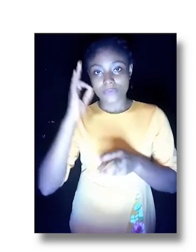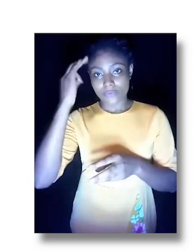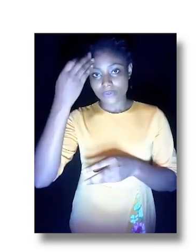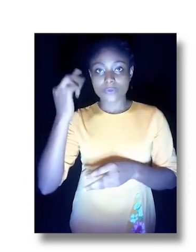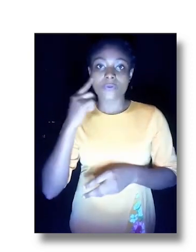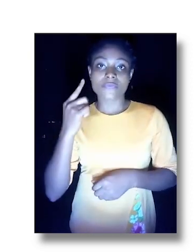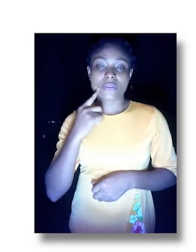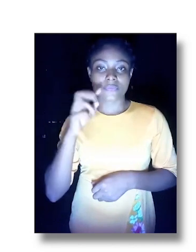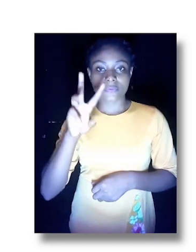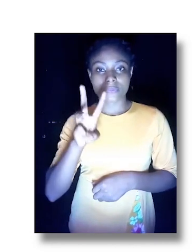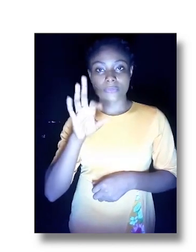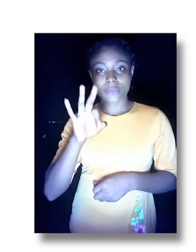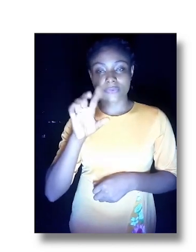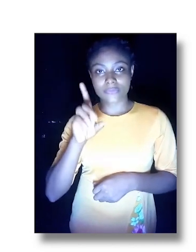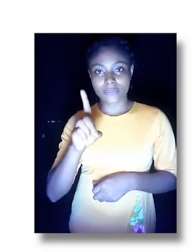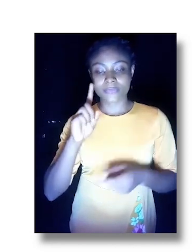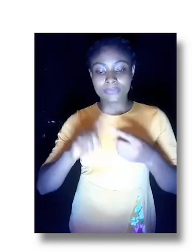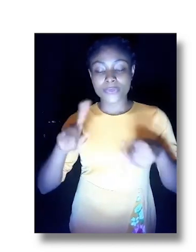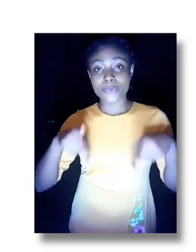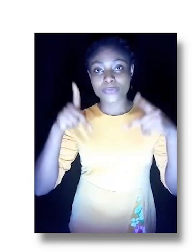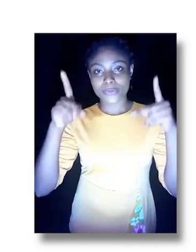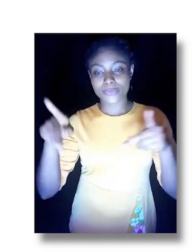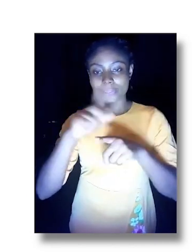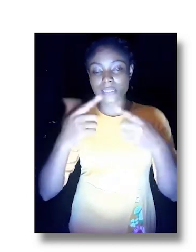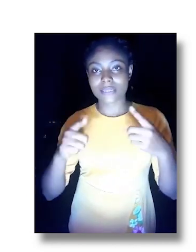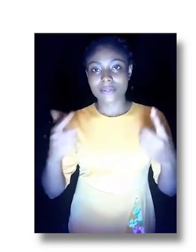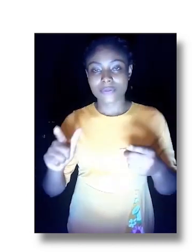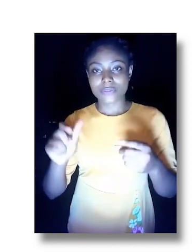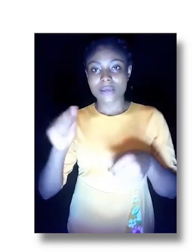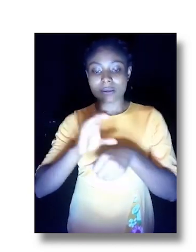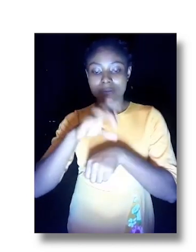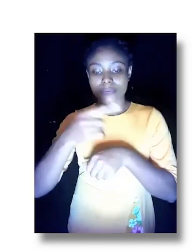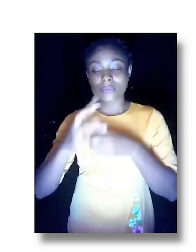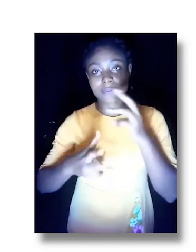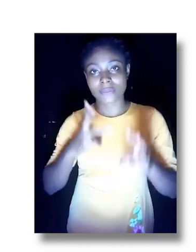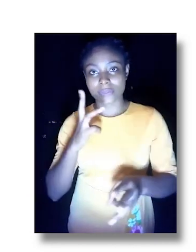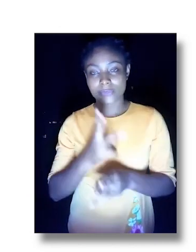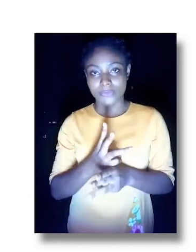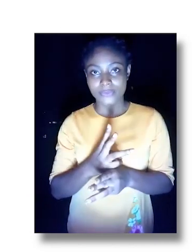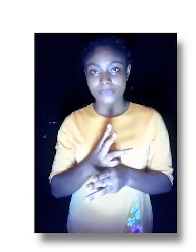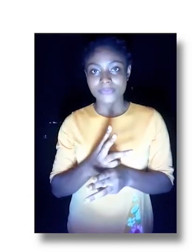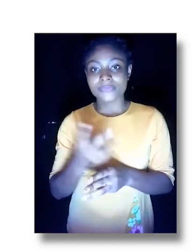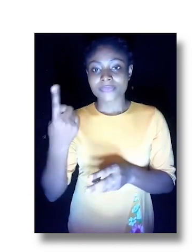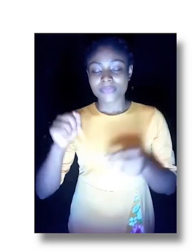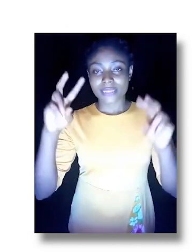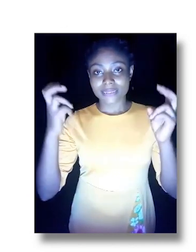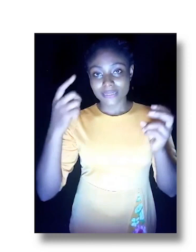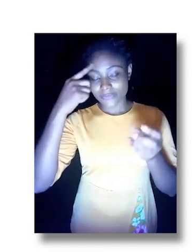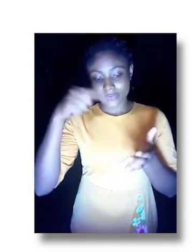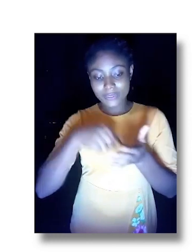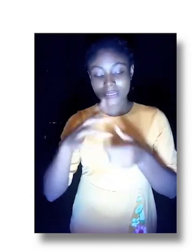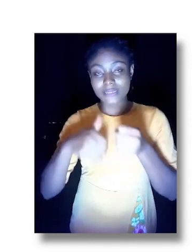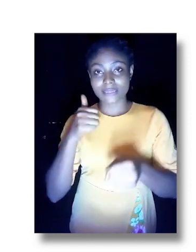and the World Federation of the Deaf (WFD) to promote signed languages across the world.